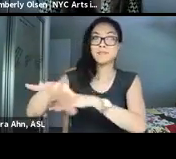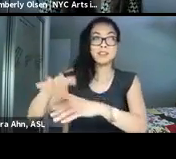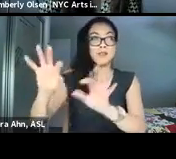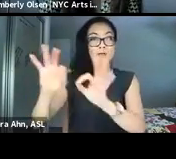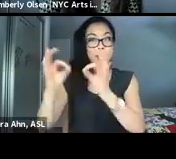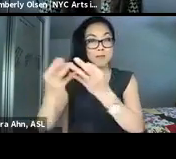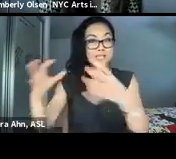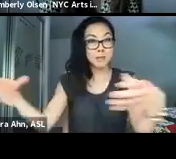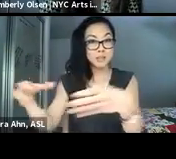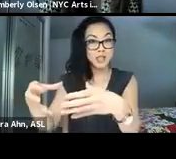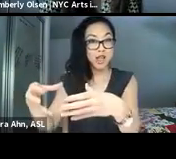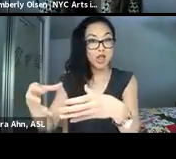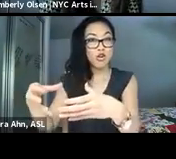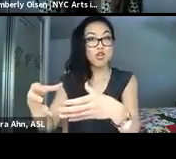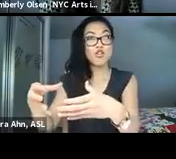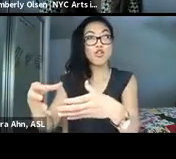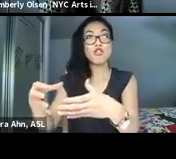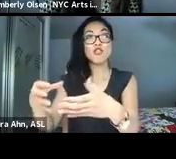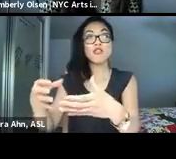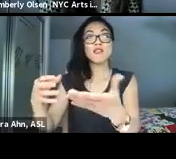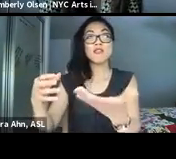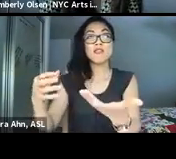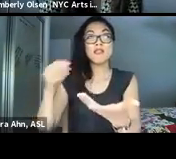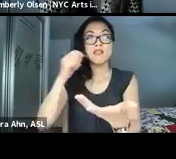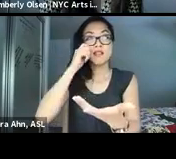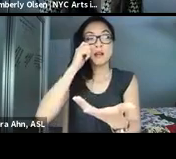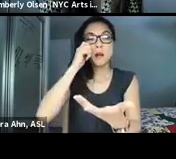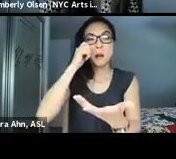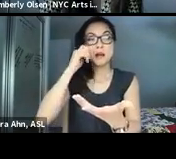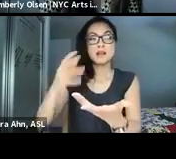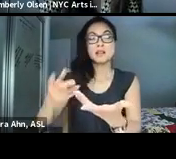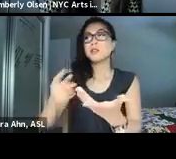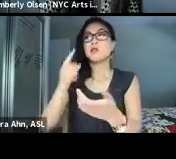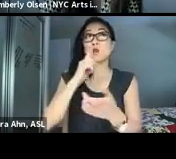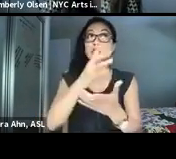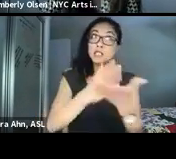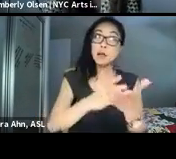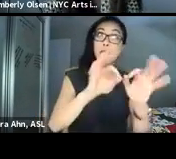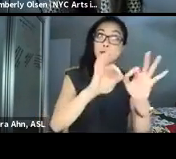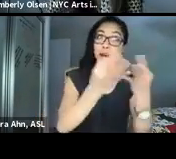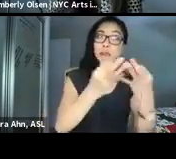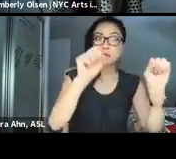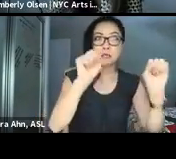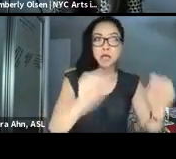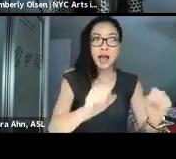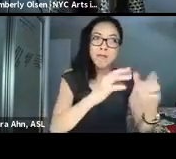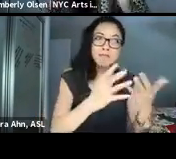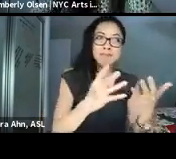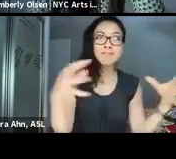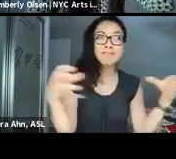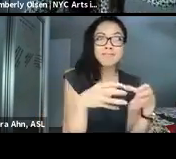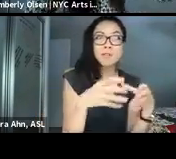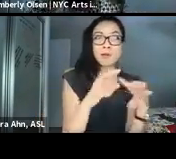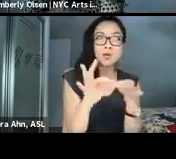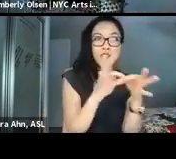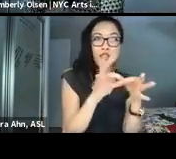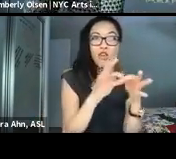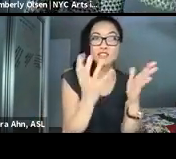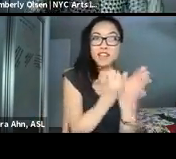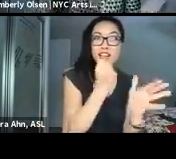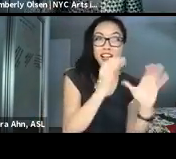families that really needed a refund of the remain tuition for example for the reminder